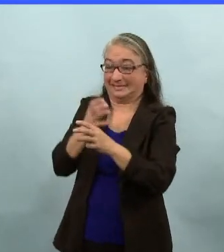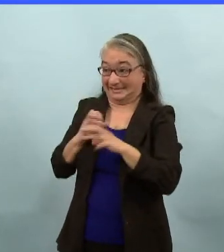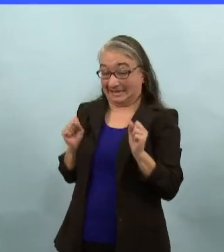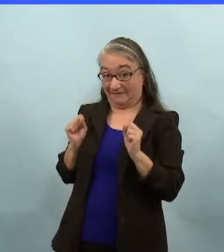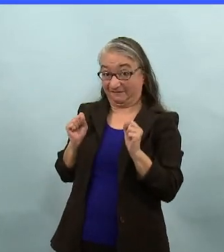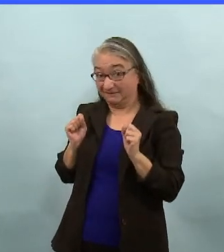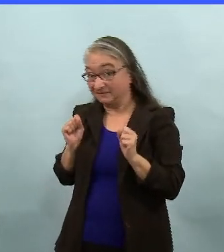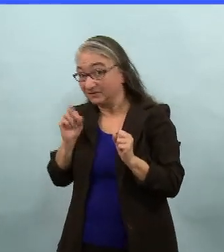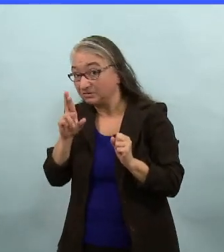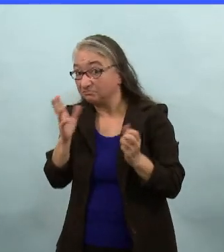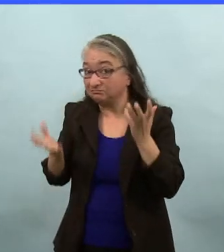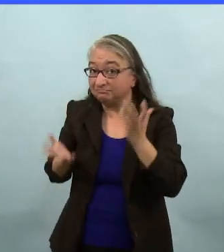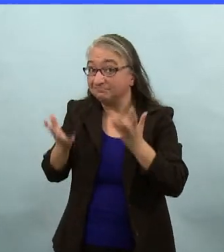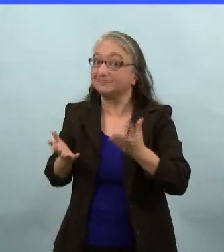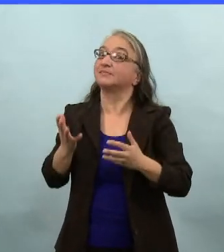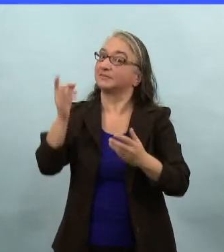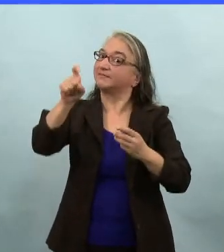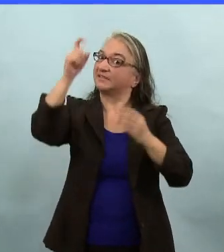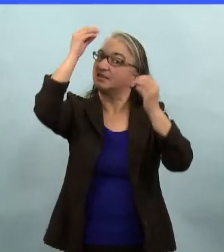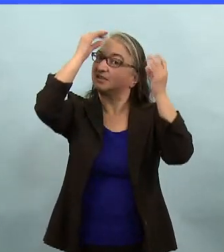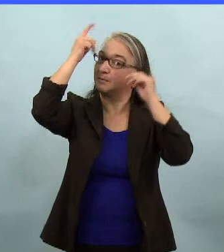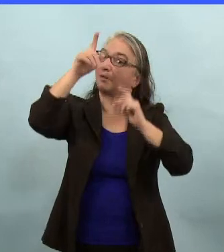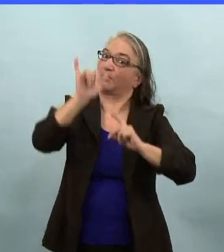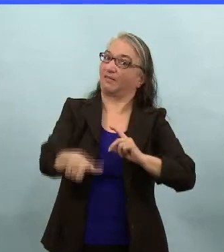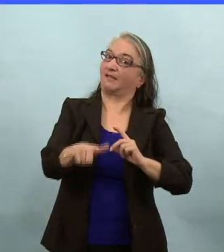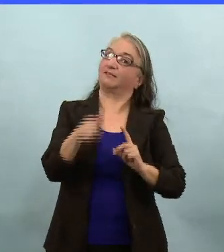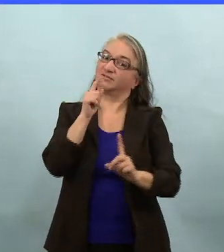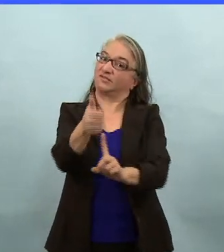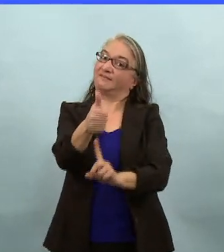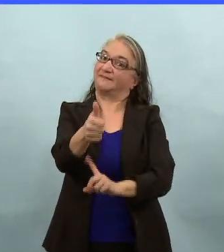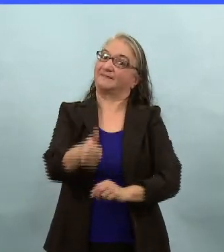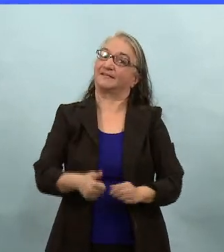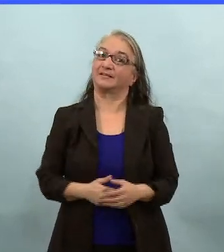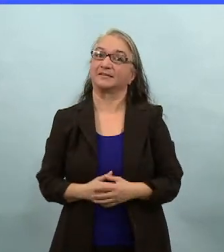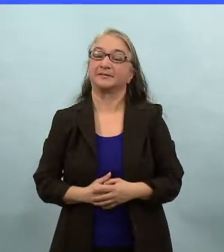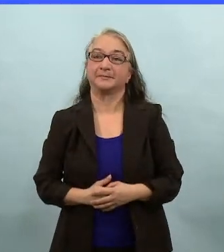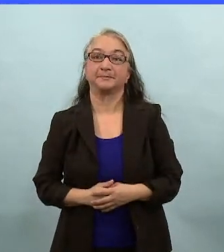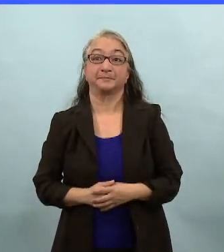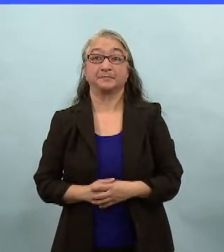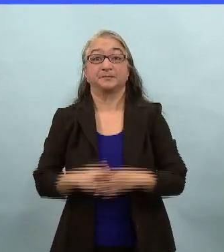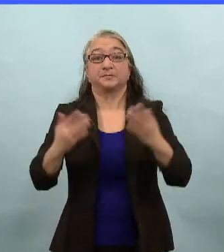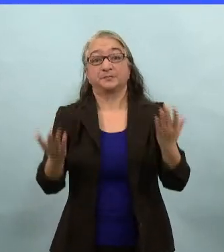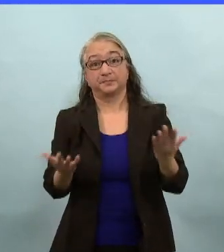make some of those individual decisions as well we've shifted our approach on the testing side